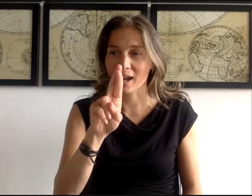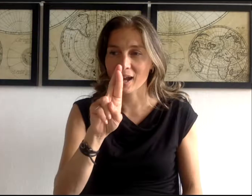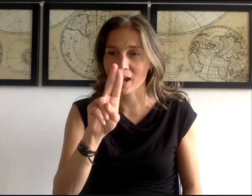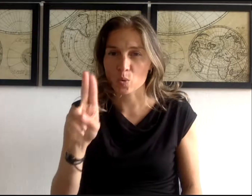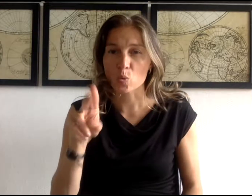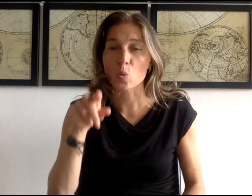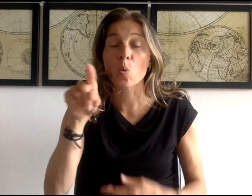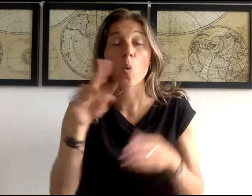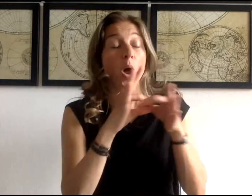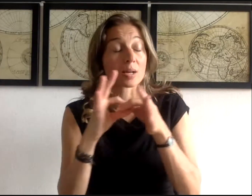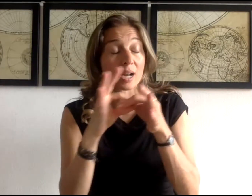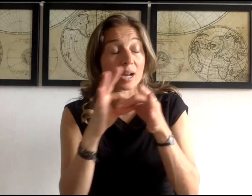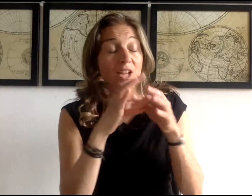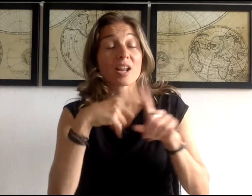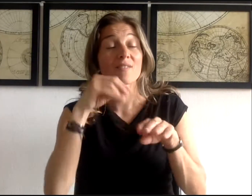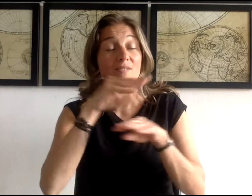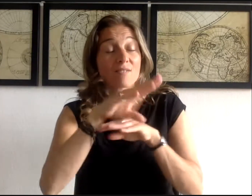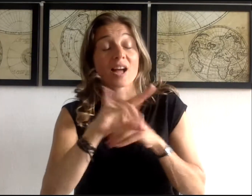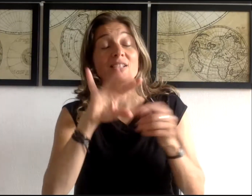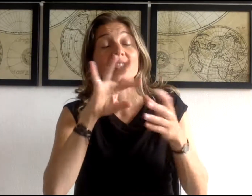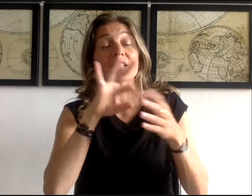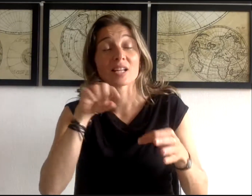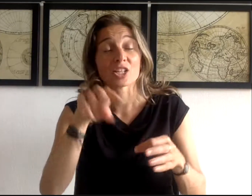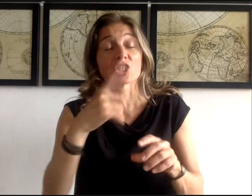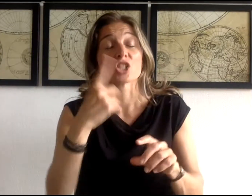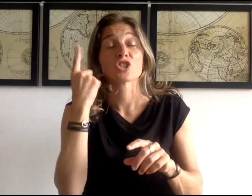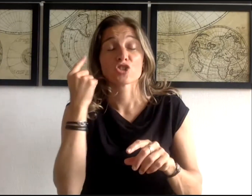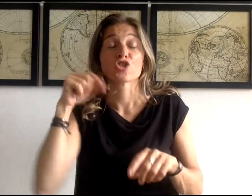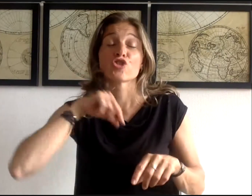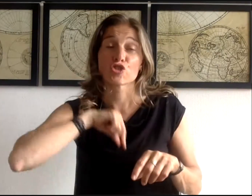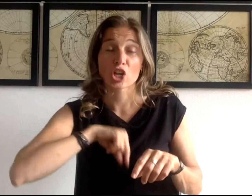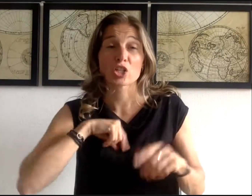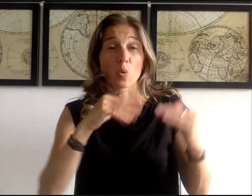participants with disabilities and with fewer opportunities